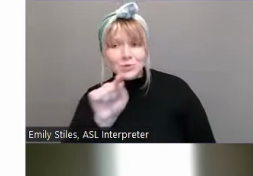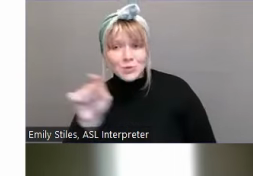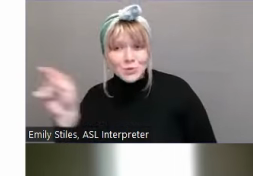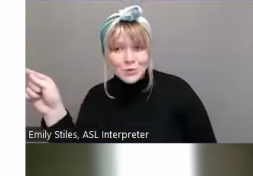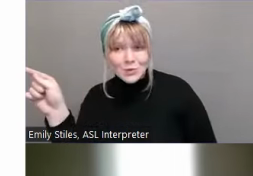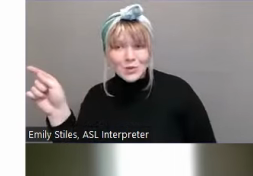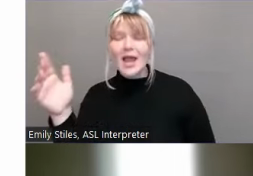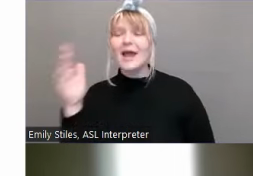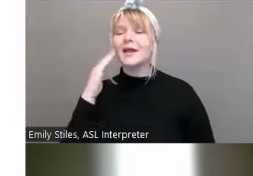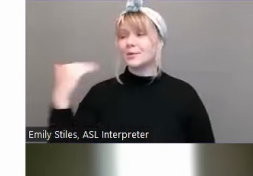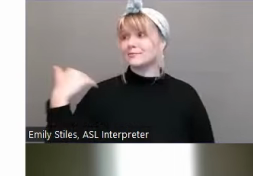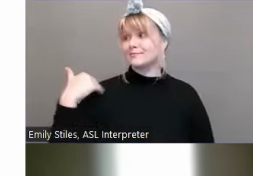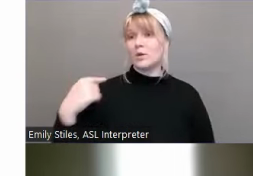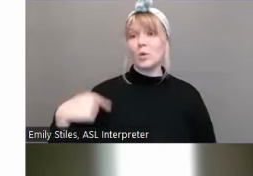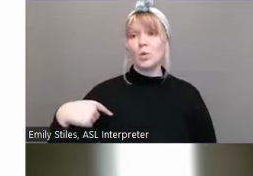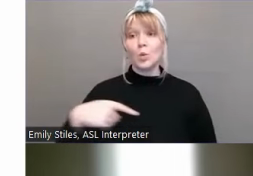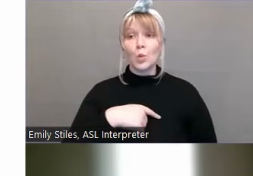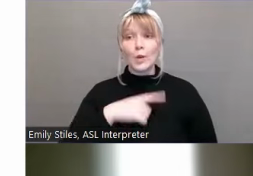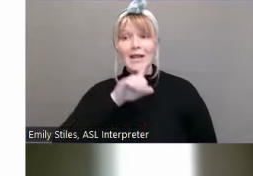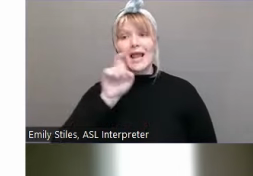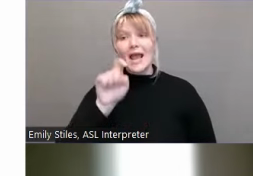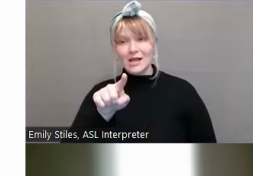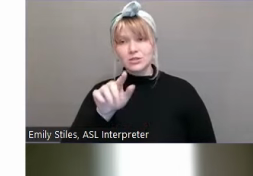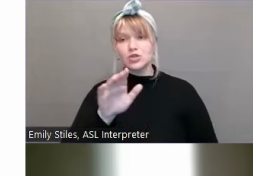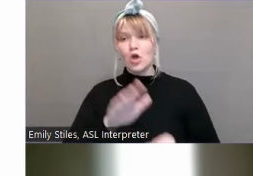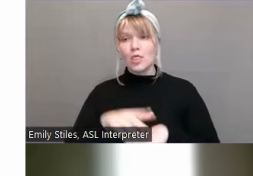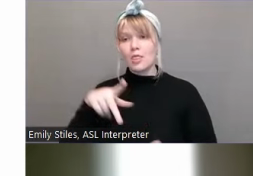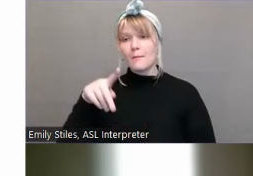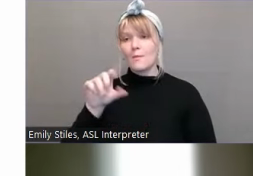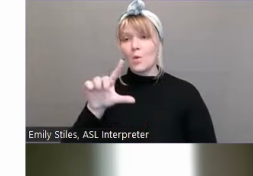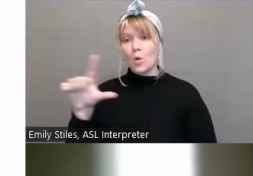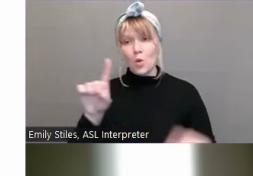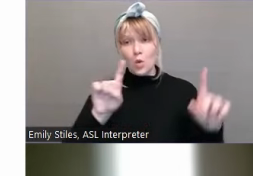poll if you had partnerships with your AT programs.